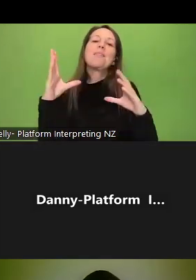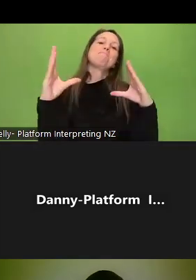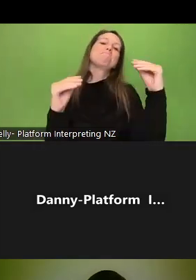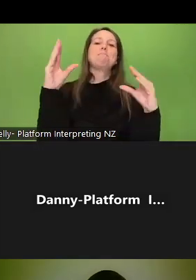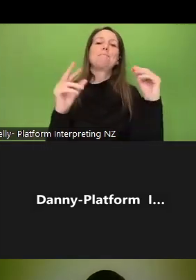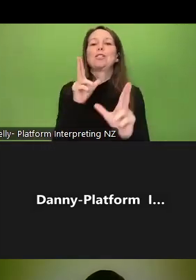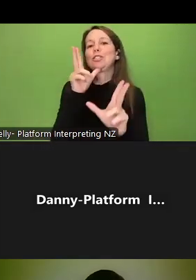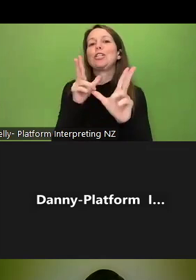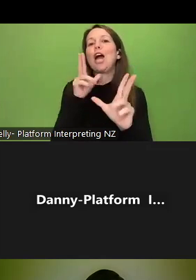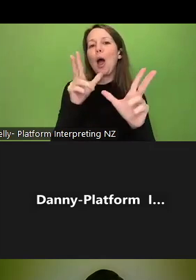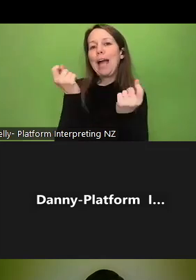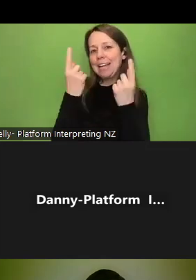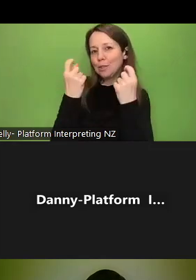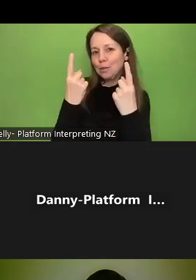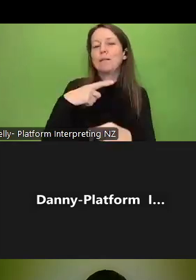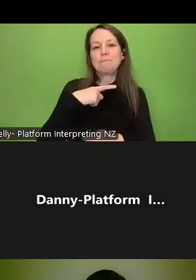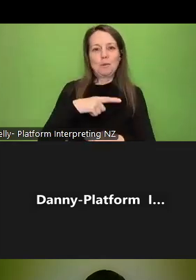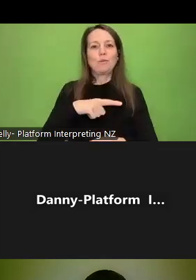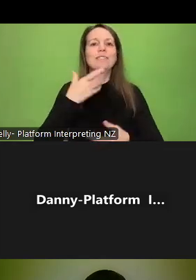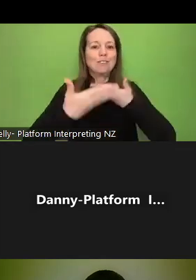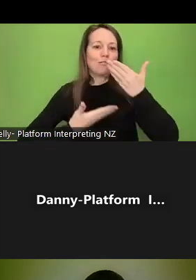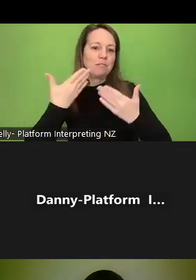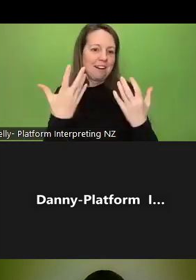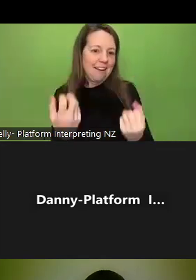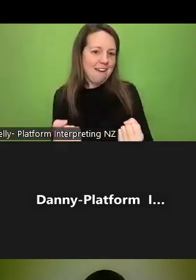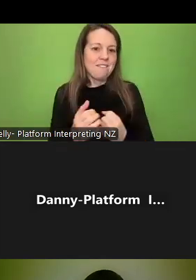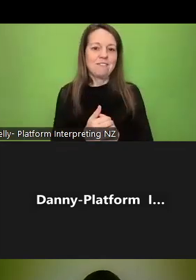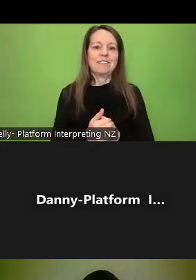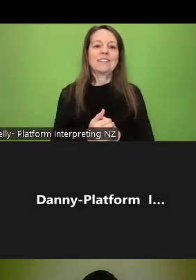audio description. And it was a beautiful part of the artistry of that performance.